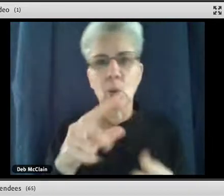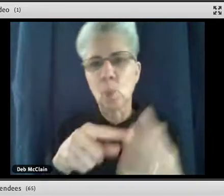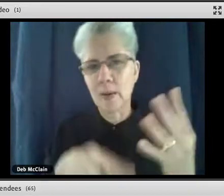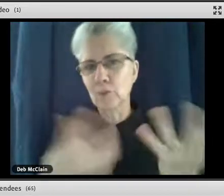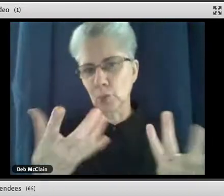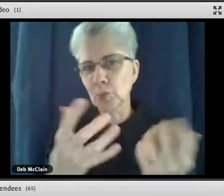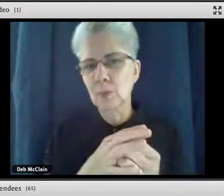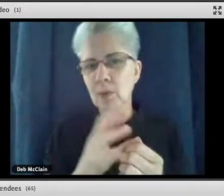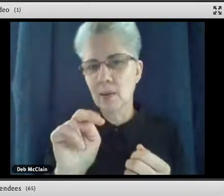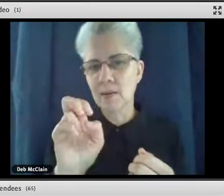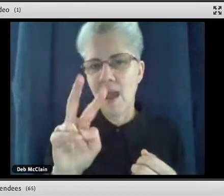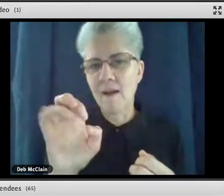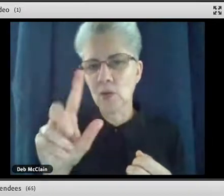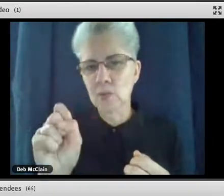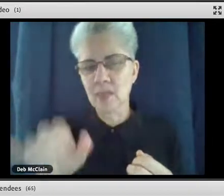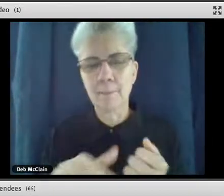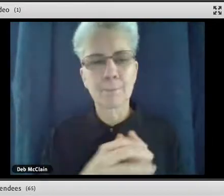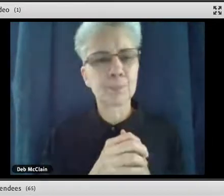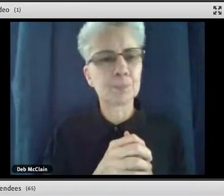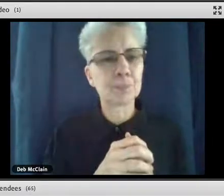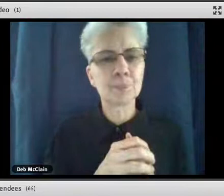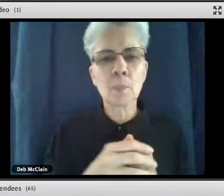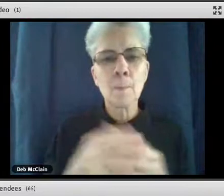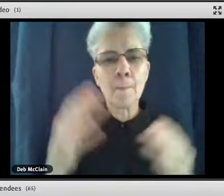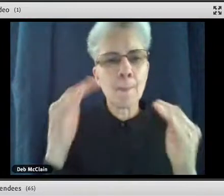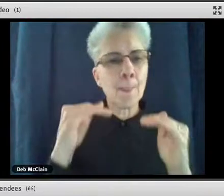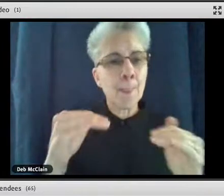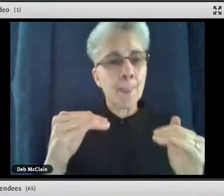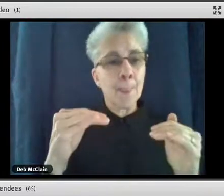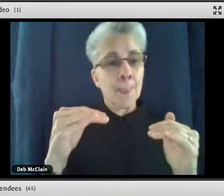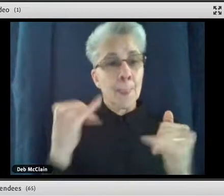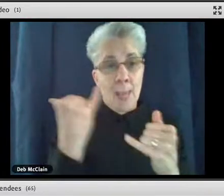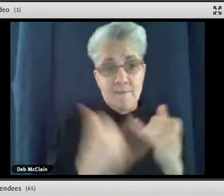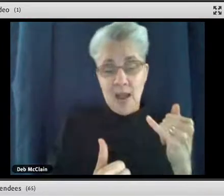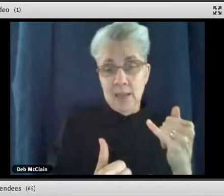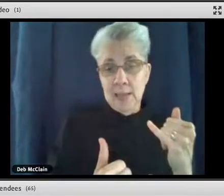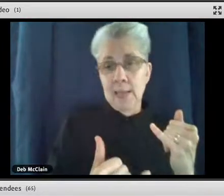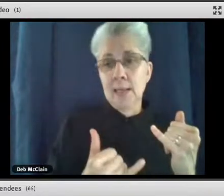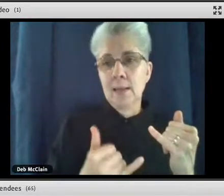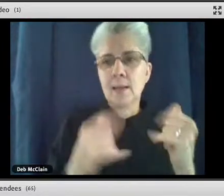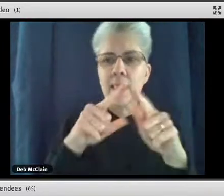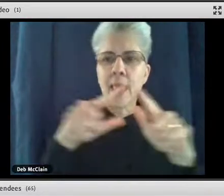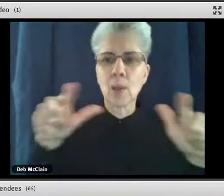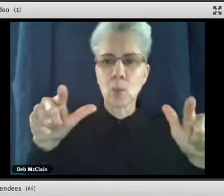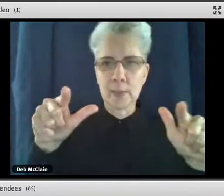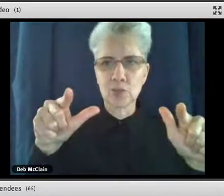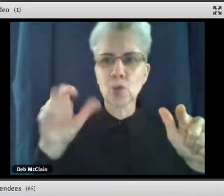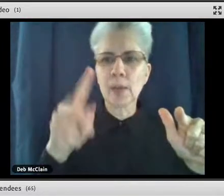People are specifically looking for poetry or novels, et cetera.